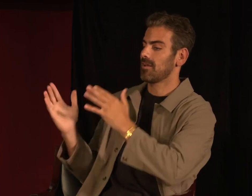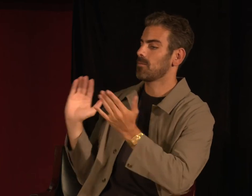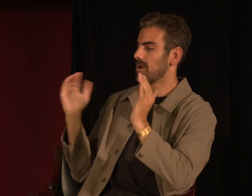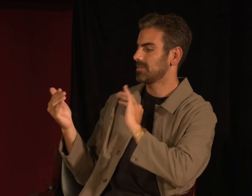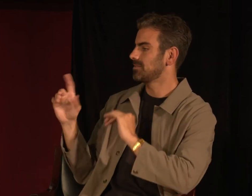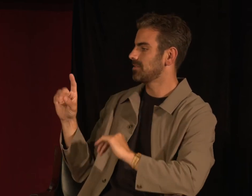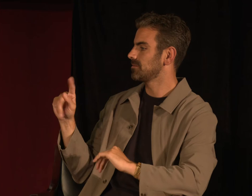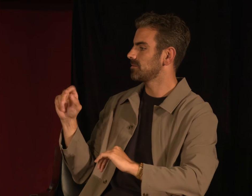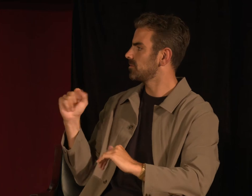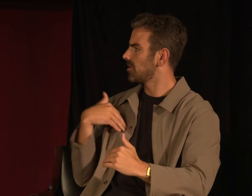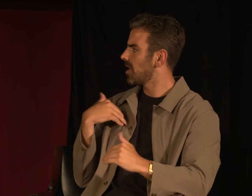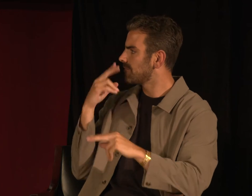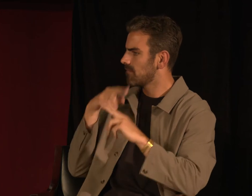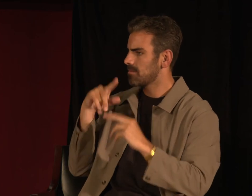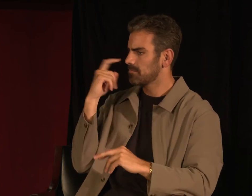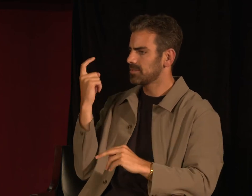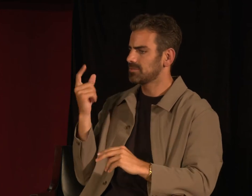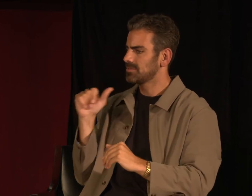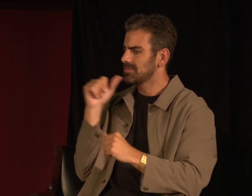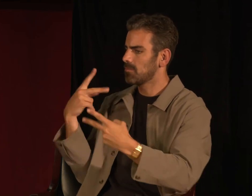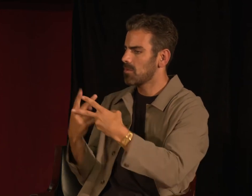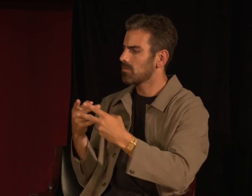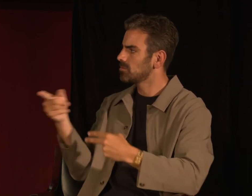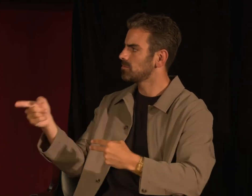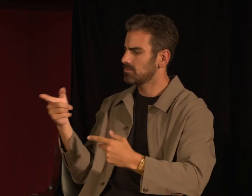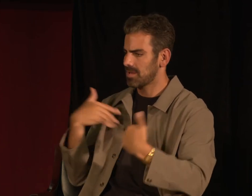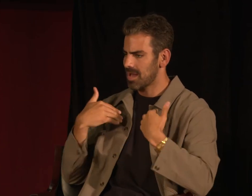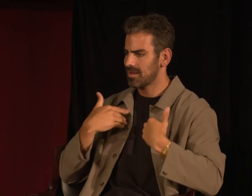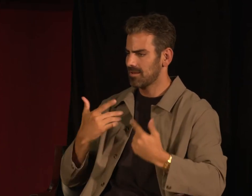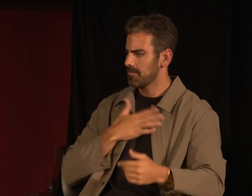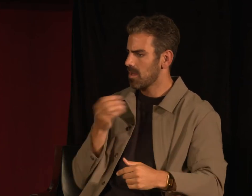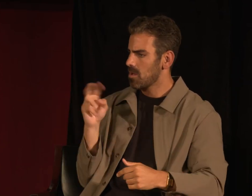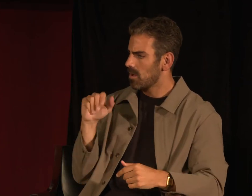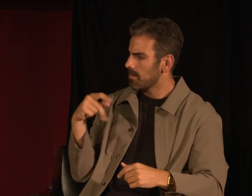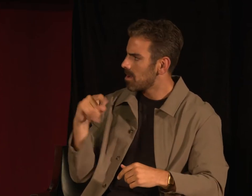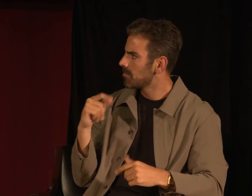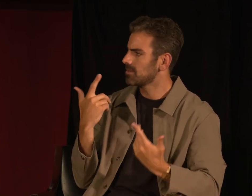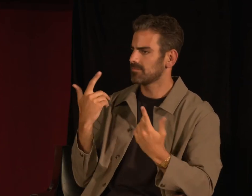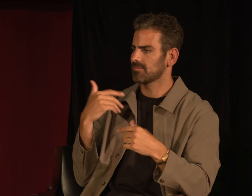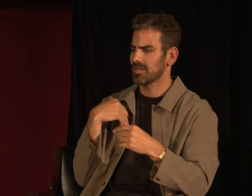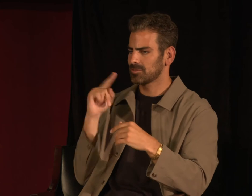So that was a really tough experience. As compared to Dancing With Stars, where I was much more comfortable because I wasn't quarantined. I was able to go back to